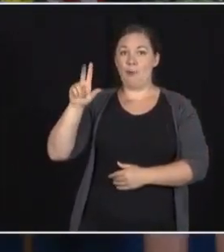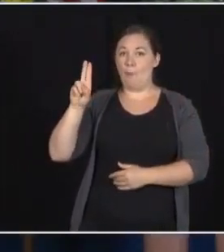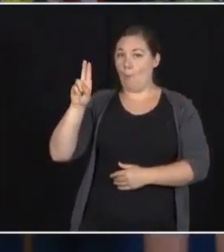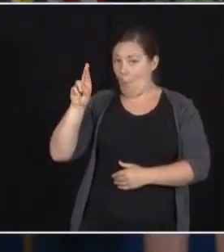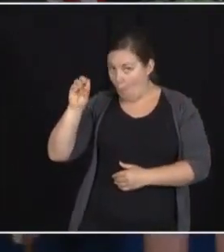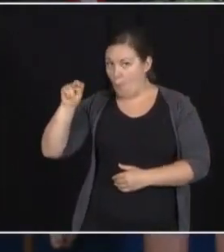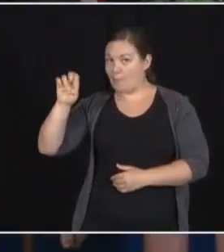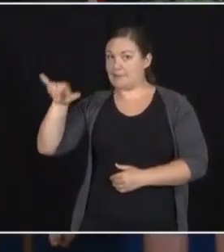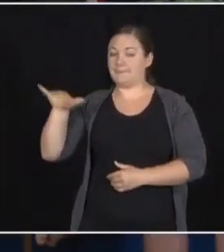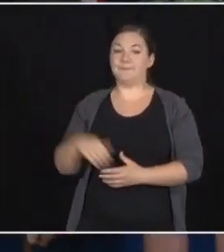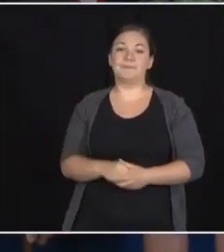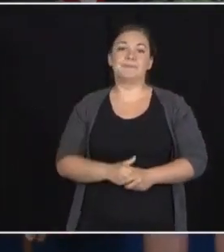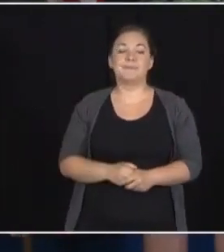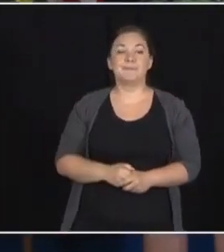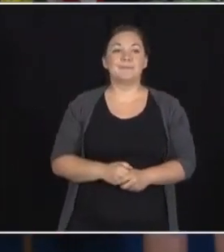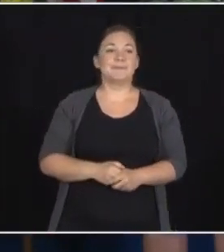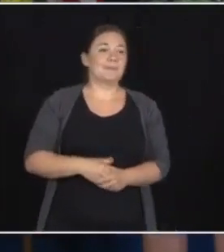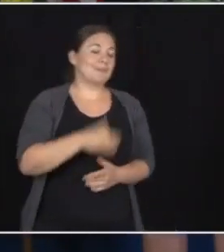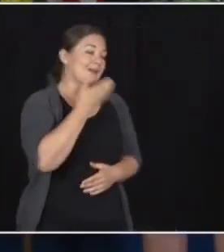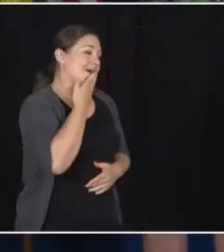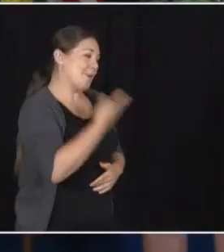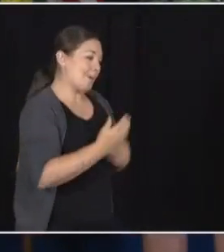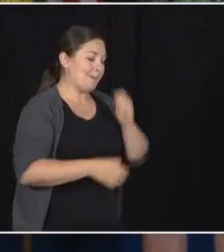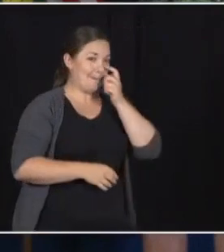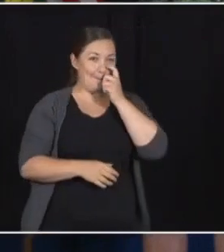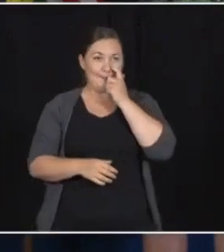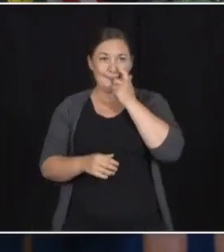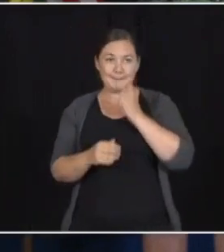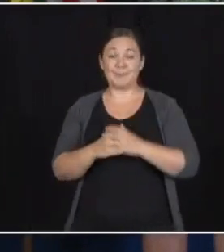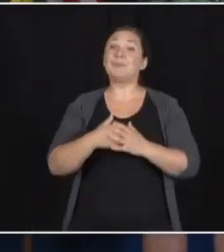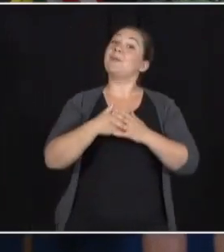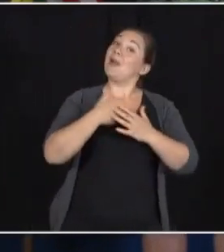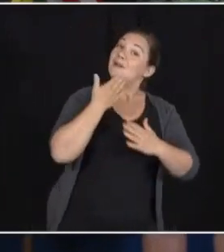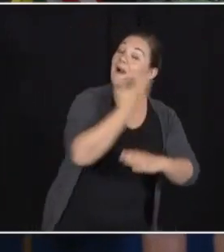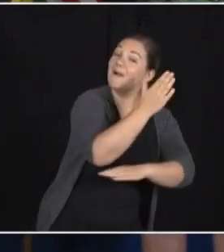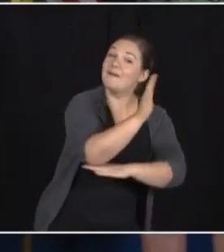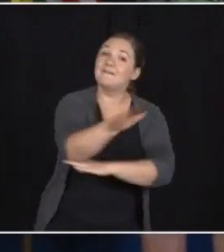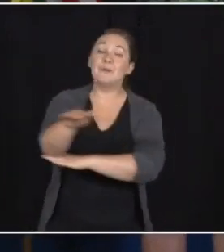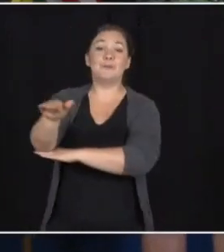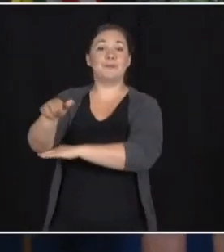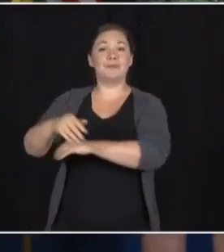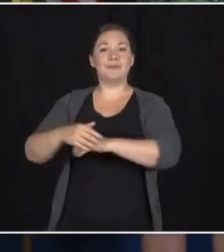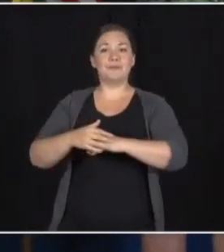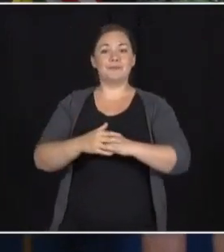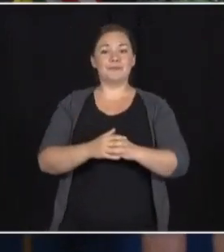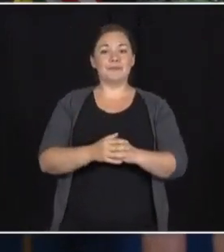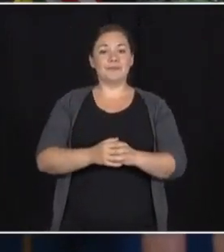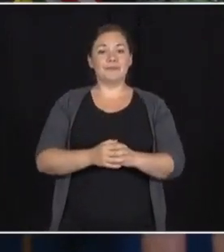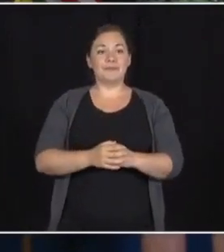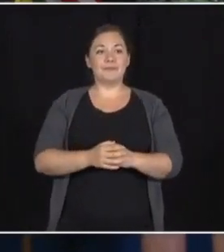We have the greatest province in the entire world. God bless the people of Ontario. On now turn it over to Minister Mulroney.